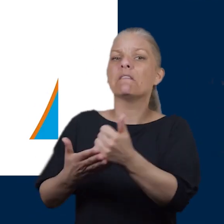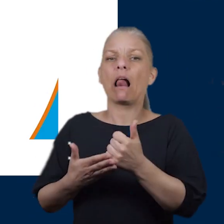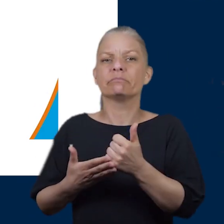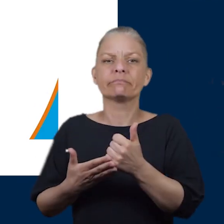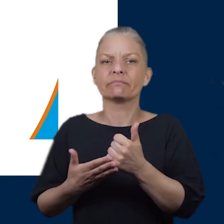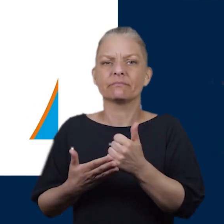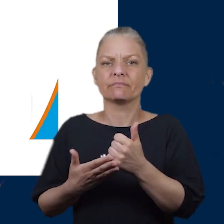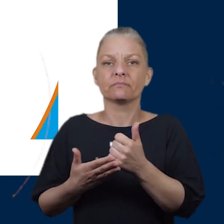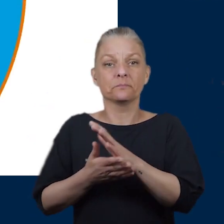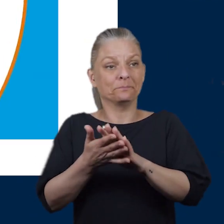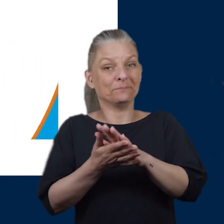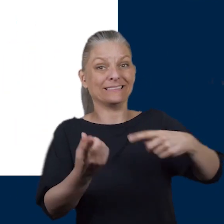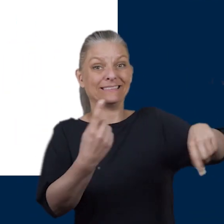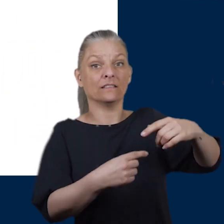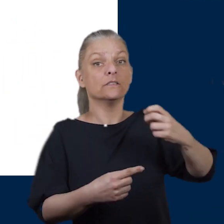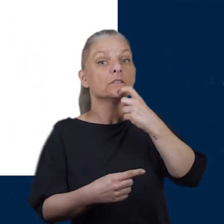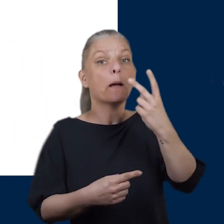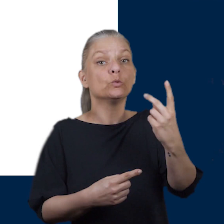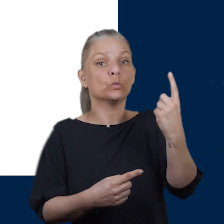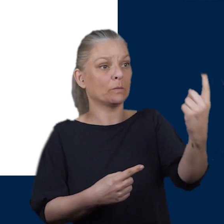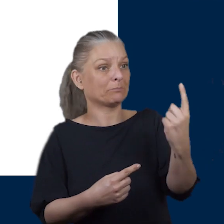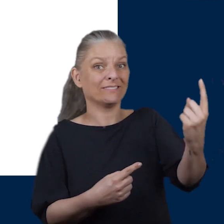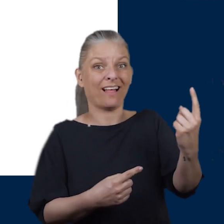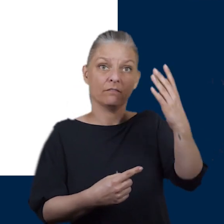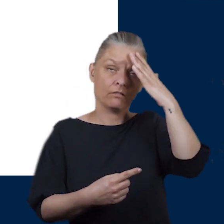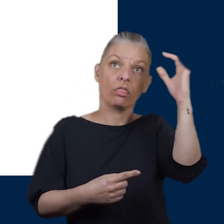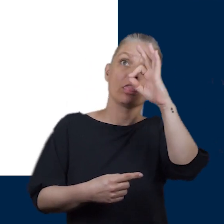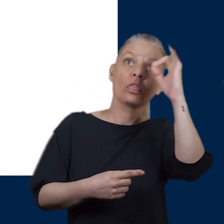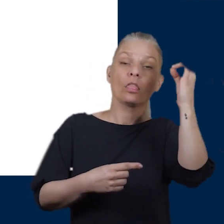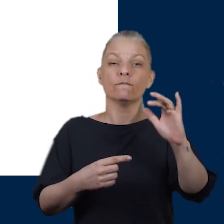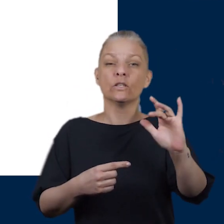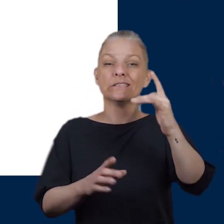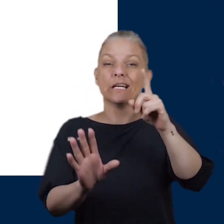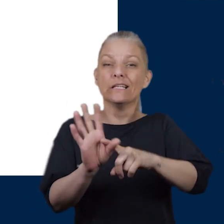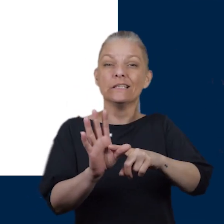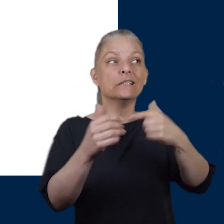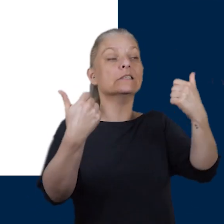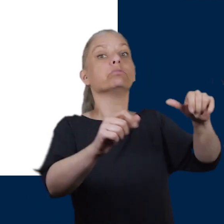means that people can live with type 2 diabetes for up to 10 years before being diagnosed and